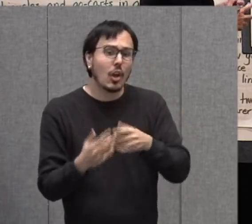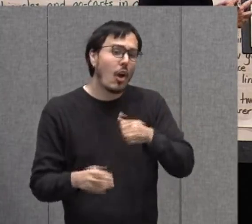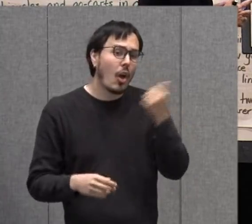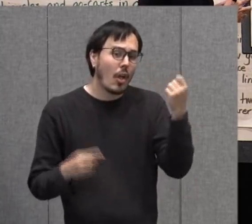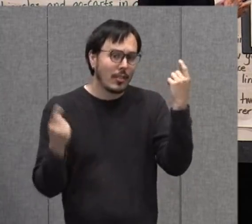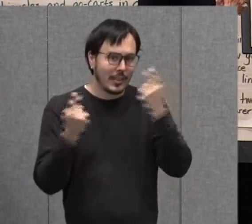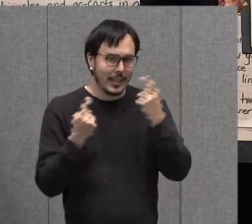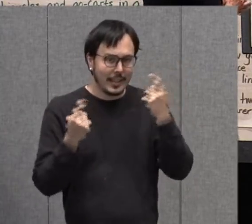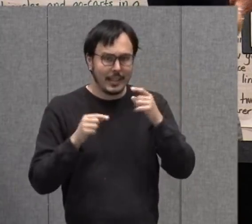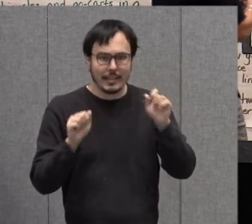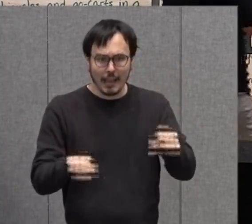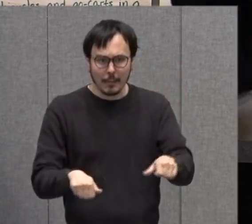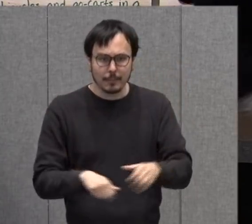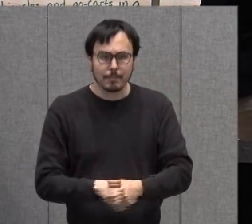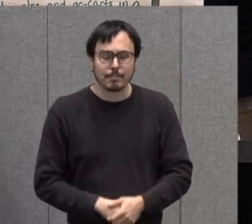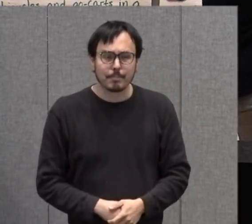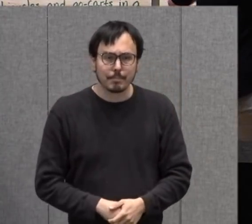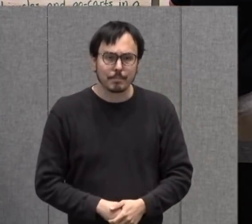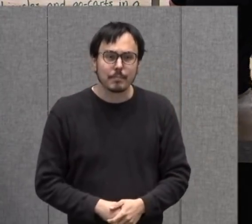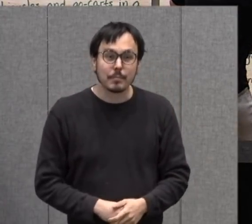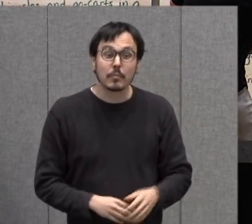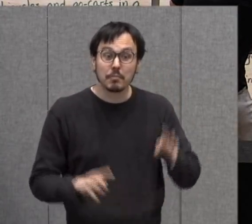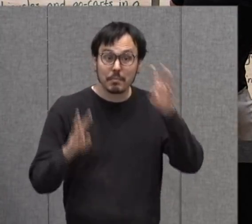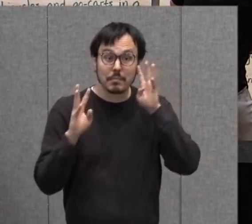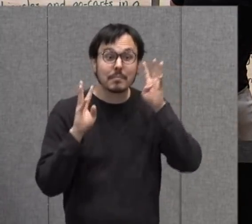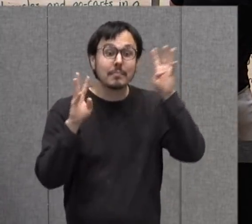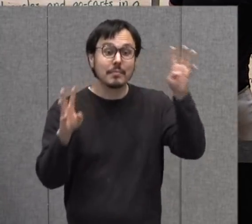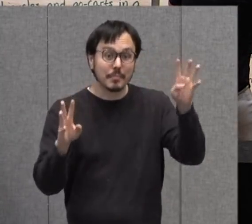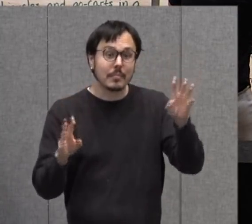So, let's create another number sentence down here.